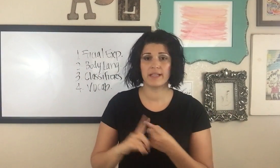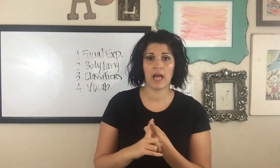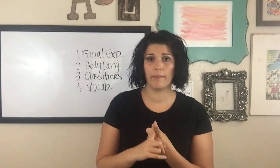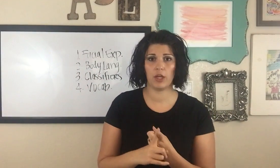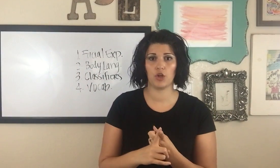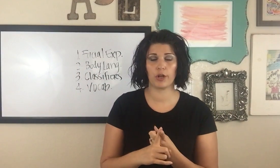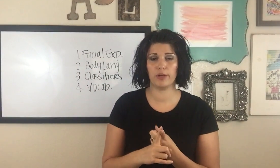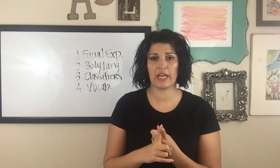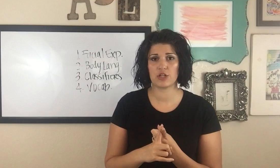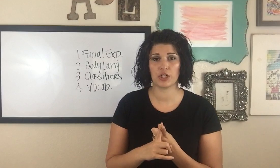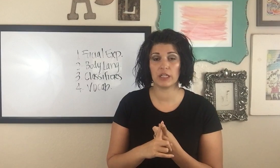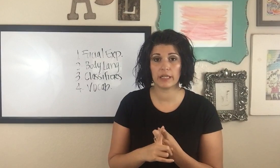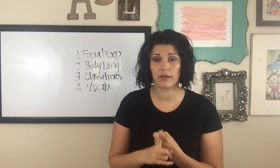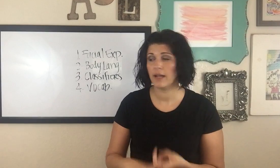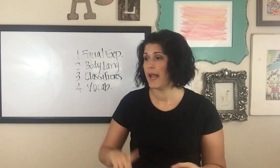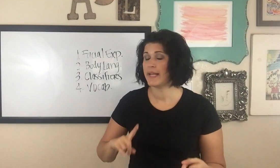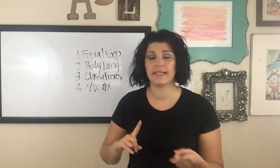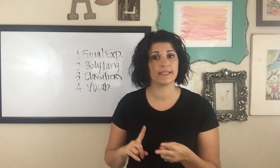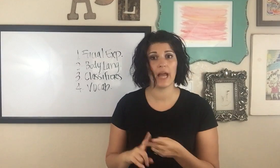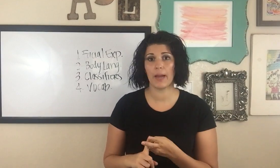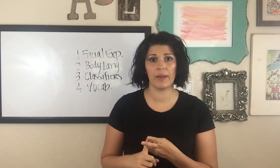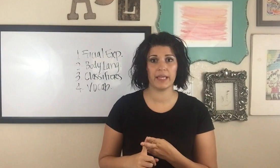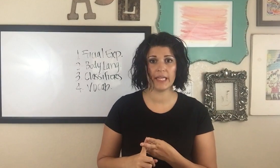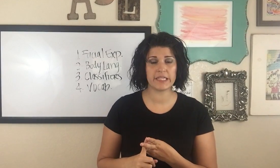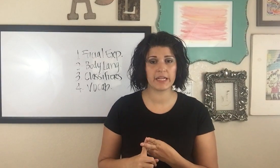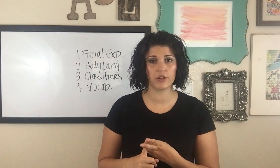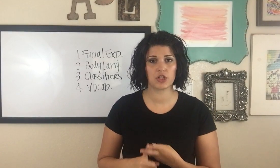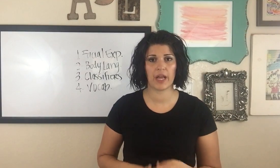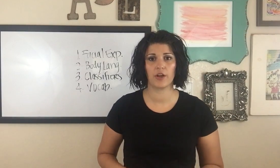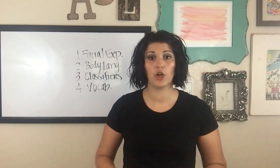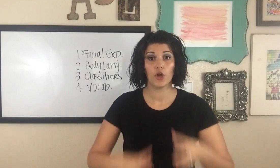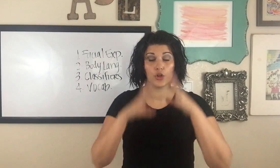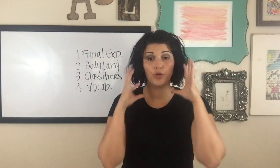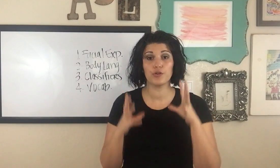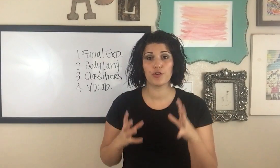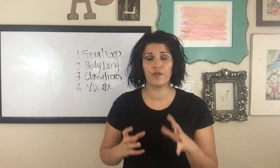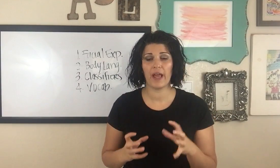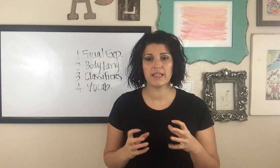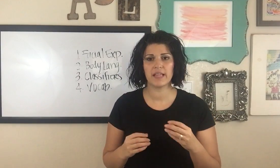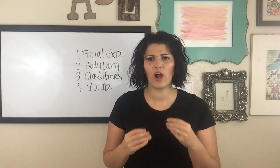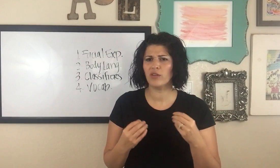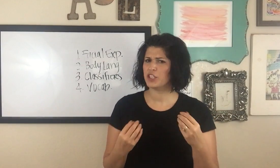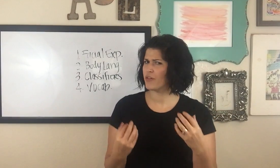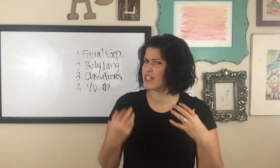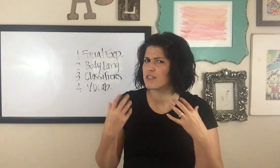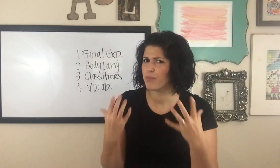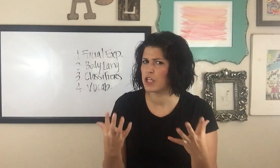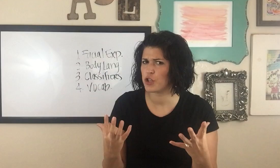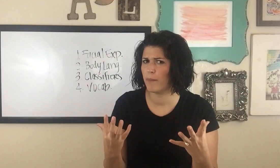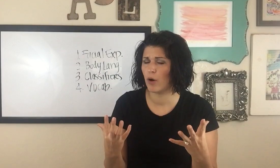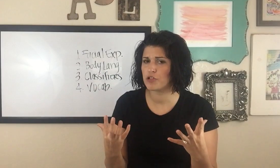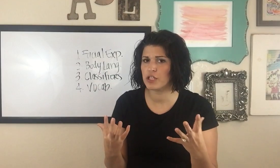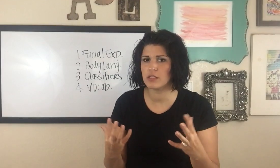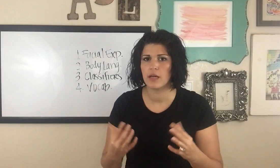It does make your communication clear. It does not make it easy to understand. You use your faith not only to express your emotions,